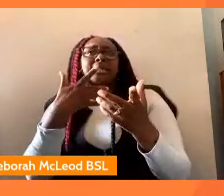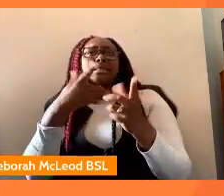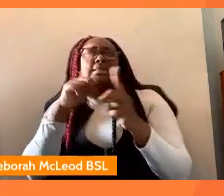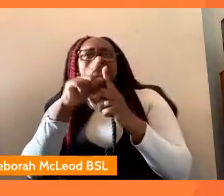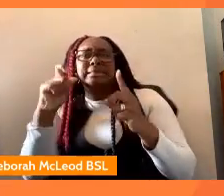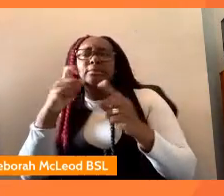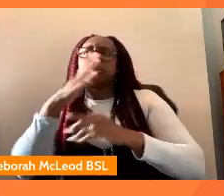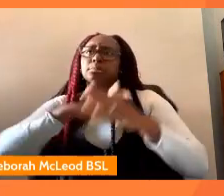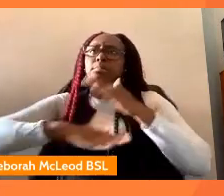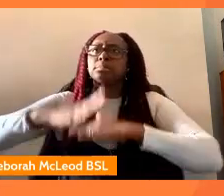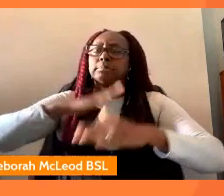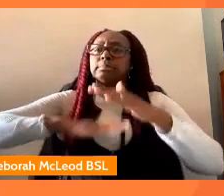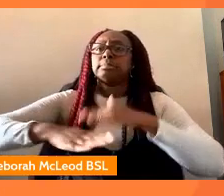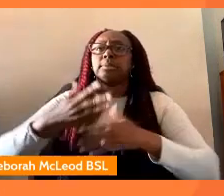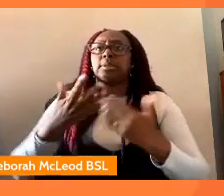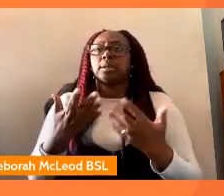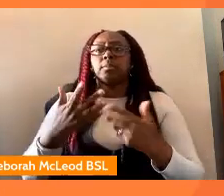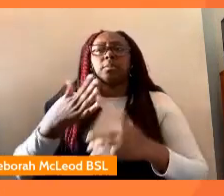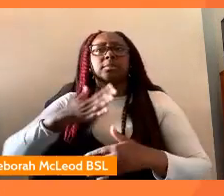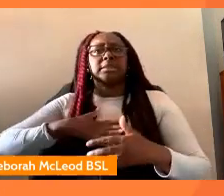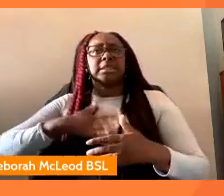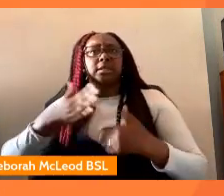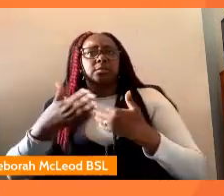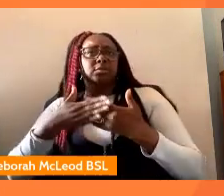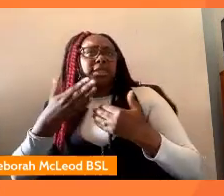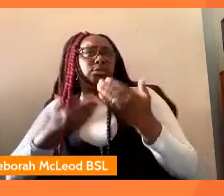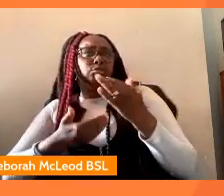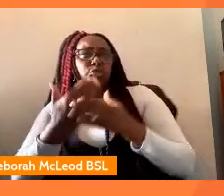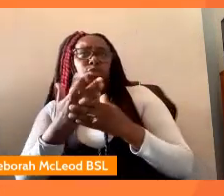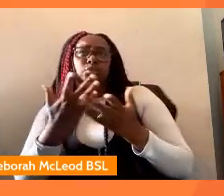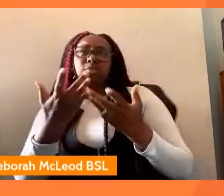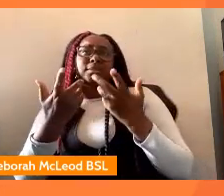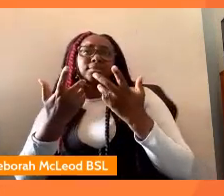So I would like to see new combinations of organisations joining forces